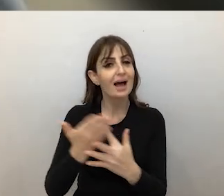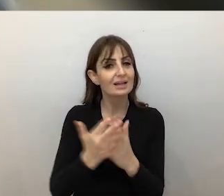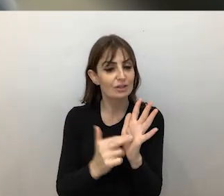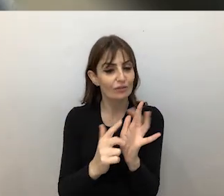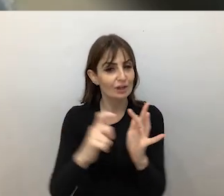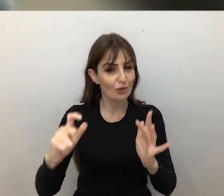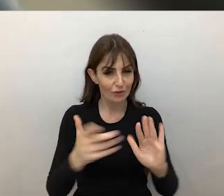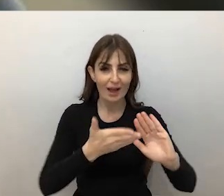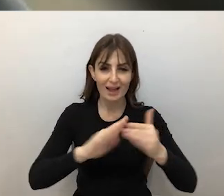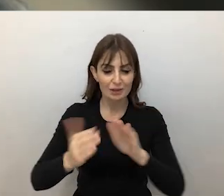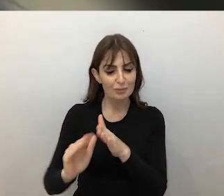a community arts leader.